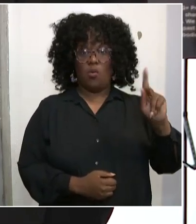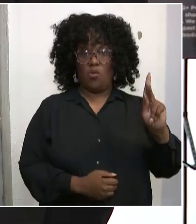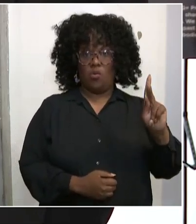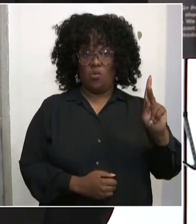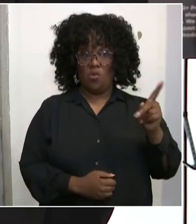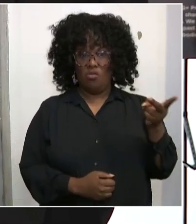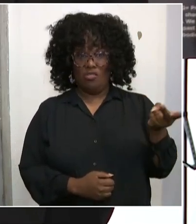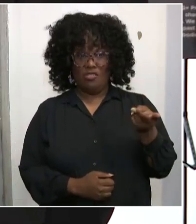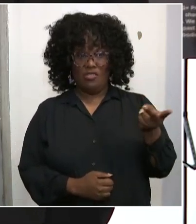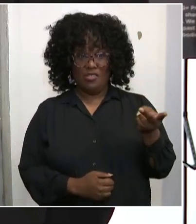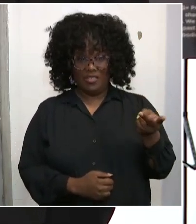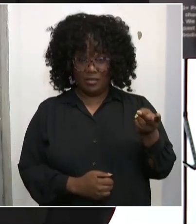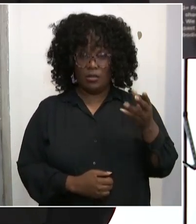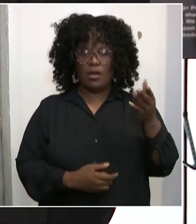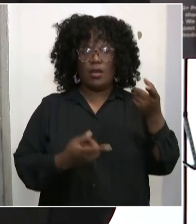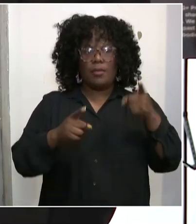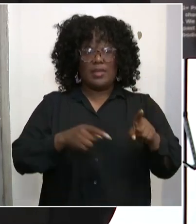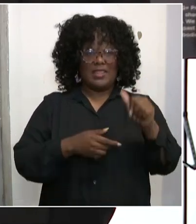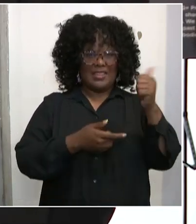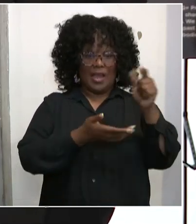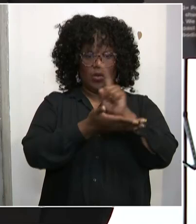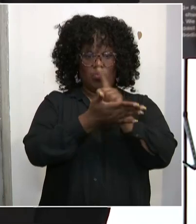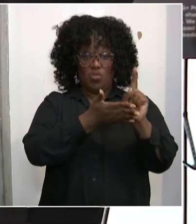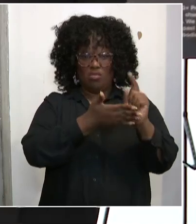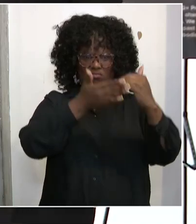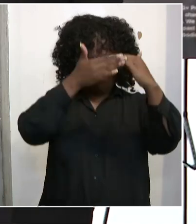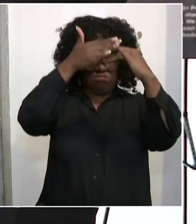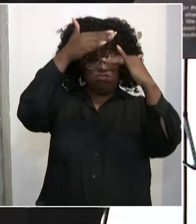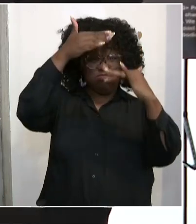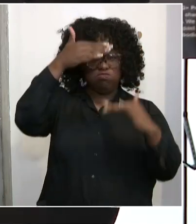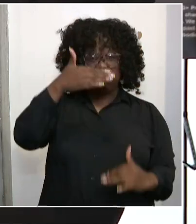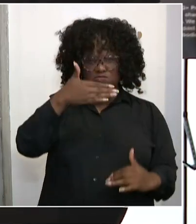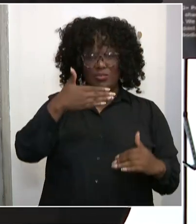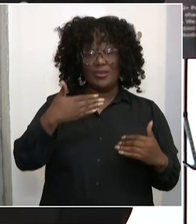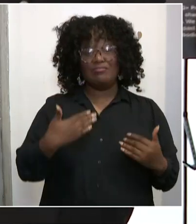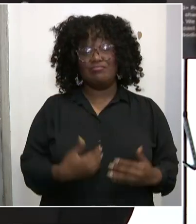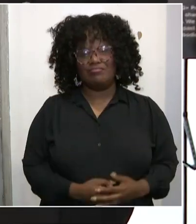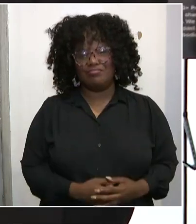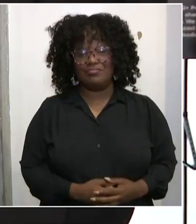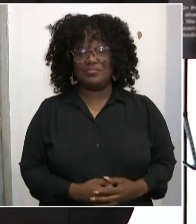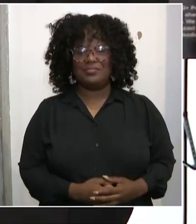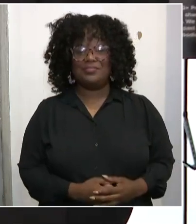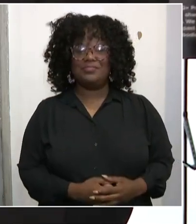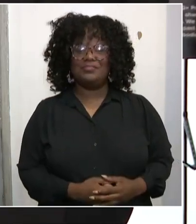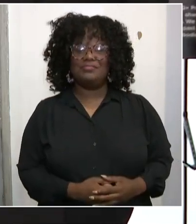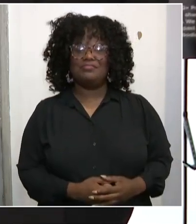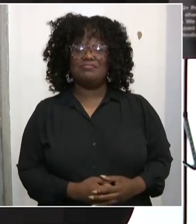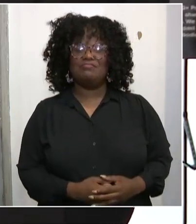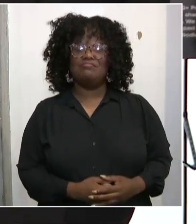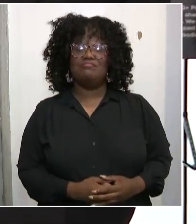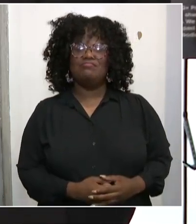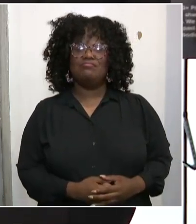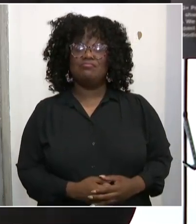And then OCT FME continues working with our friends and partners like Live Nation. We are joined by Kelly Flanagan,